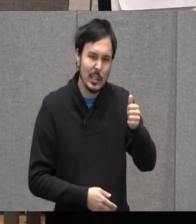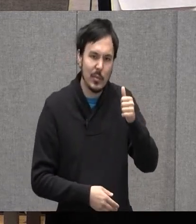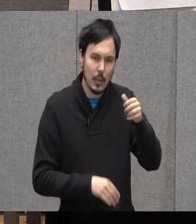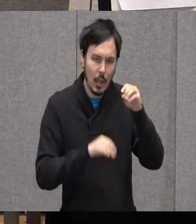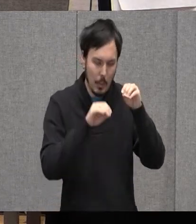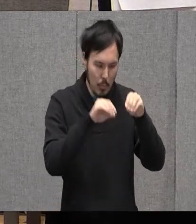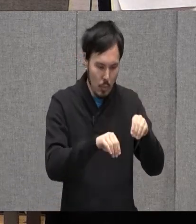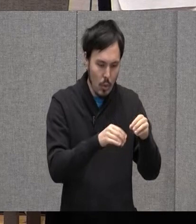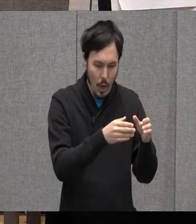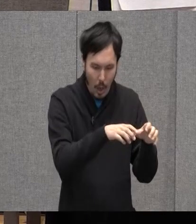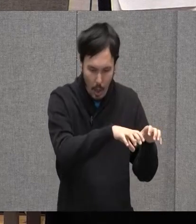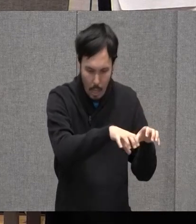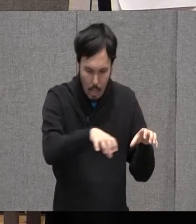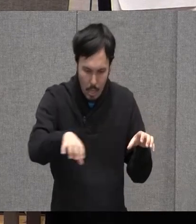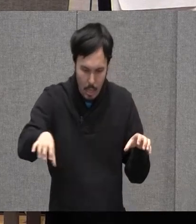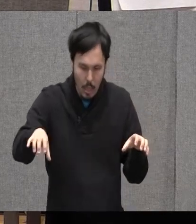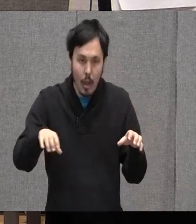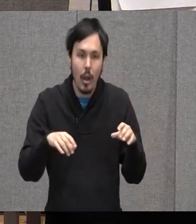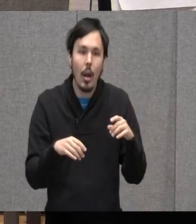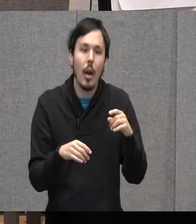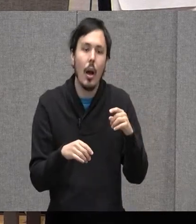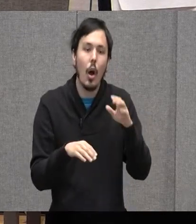of the box that measures 15 inches?